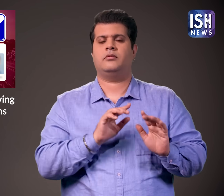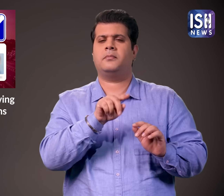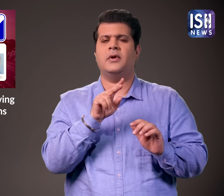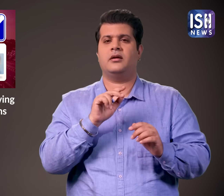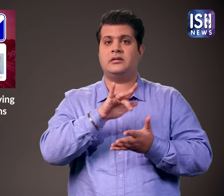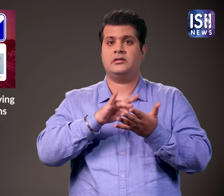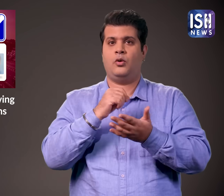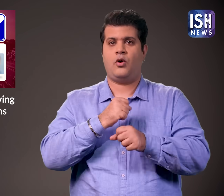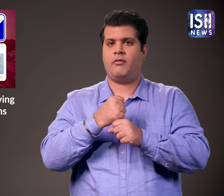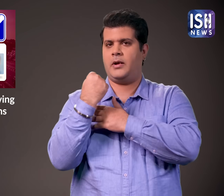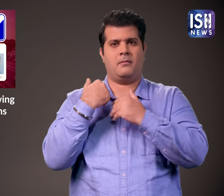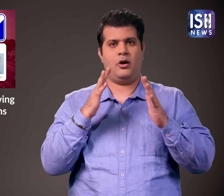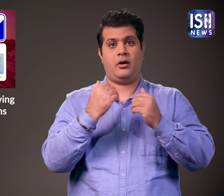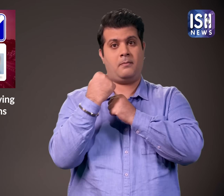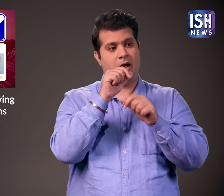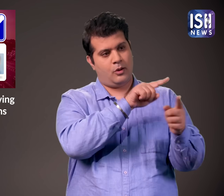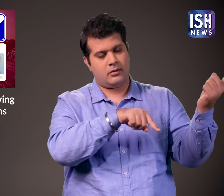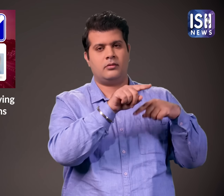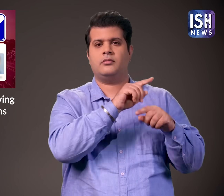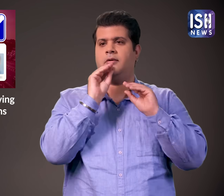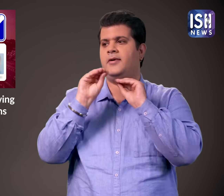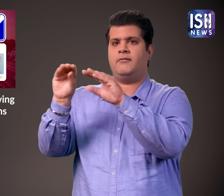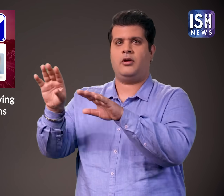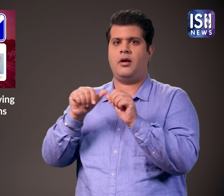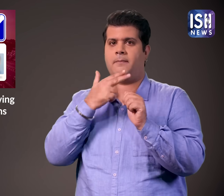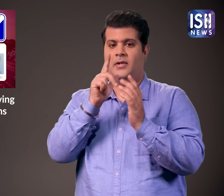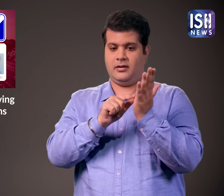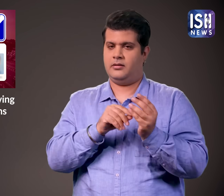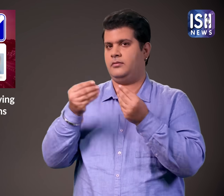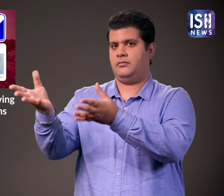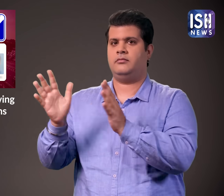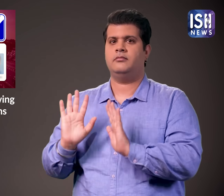The letter further informed Aman that Union doesn't have the authority.